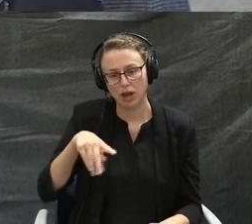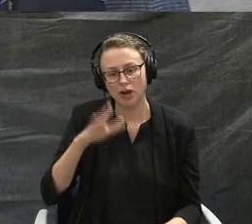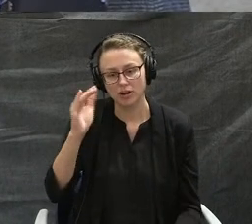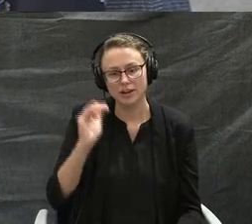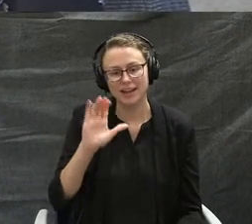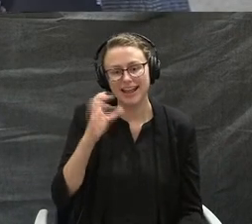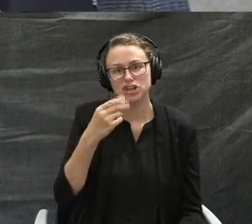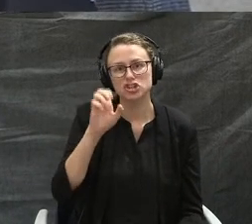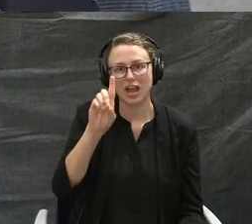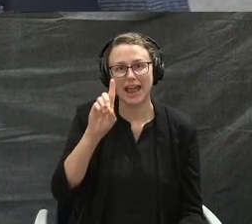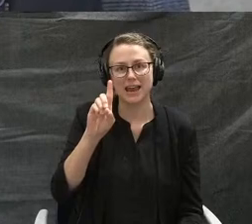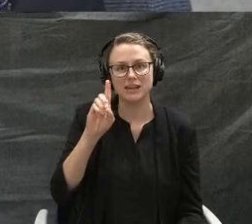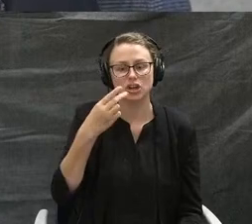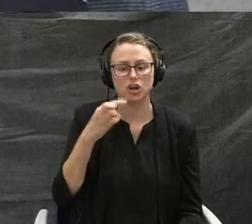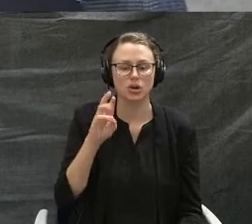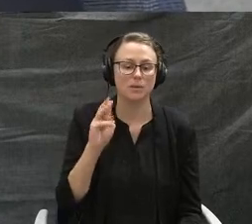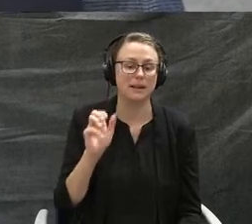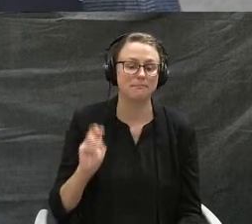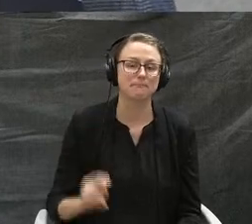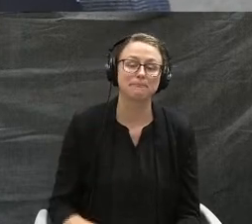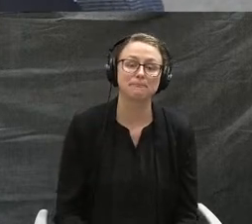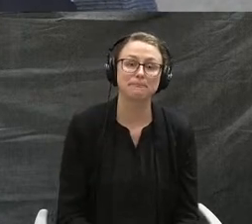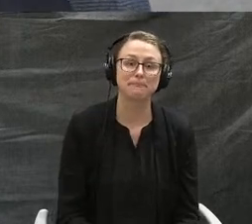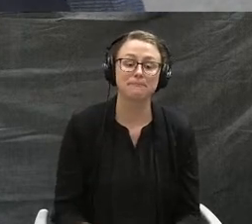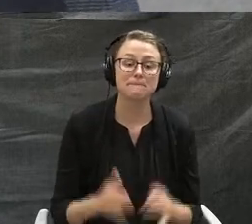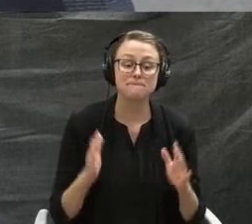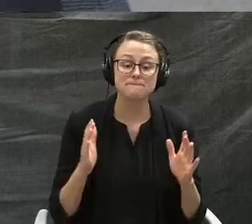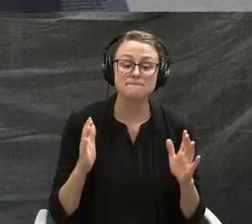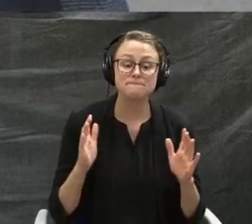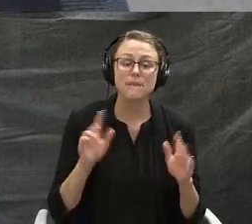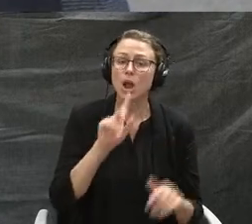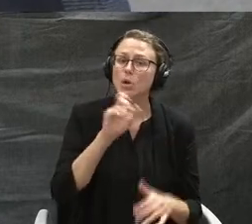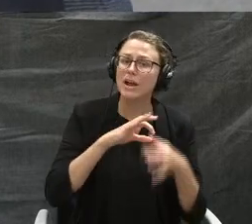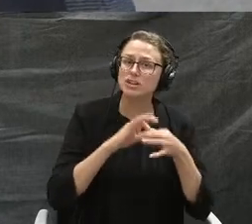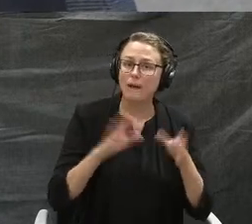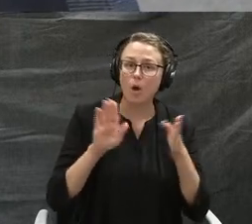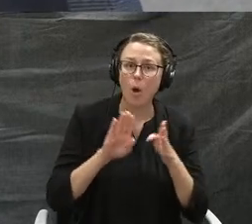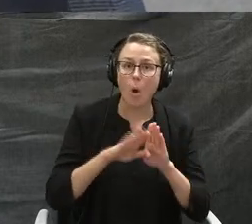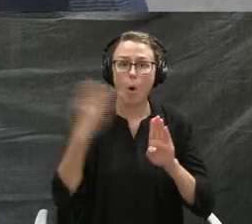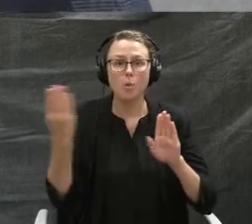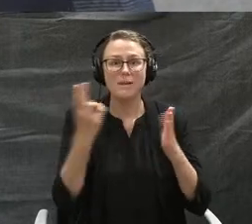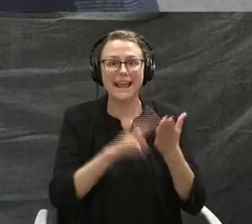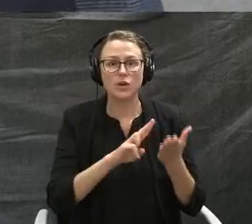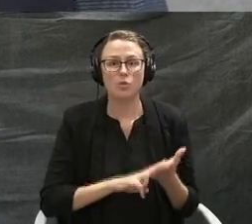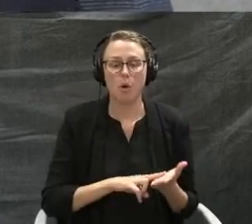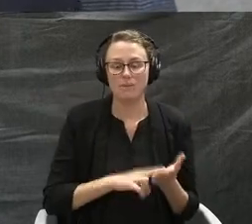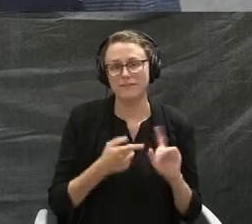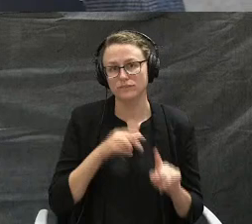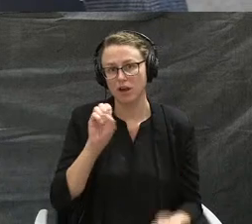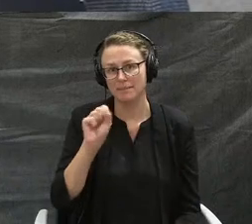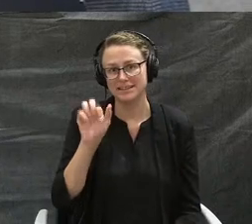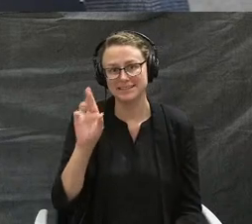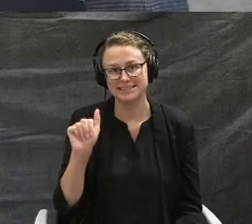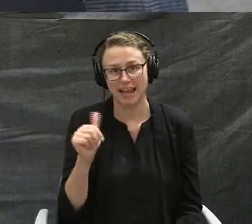Chad Herman. A question about open enrollment. Sara Swetland of Chanhassen asks, will students not currently enrolled